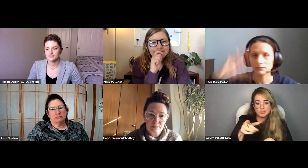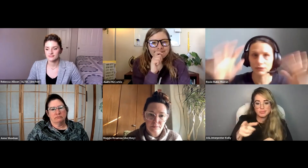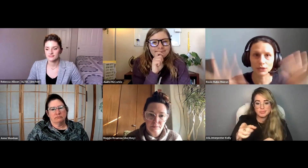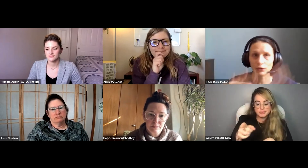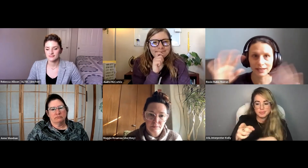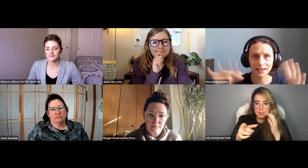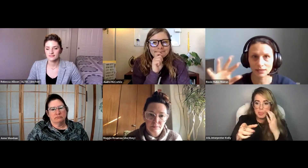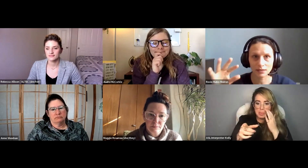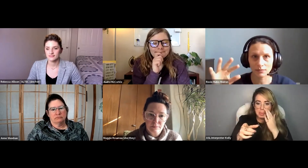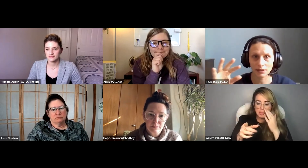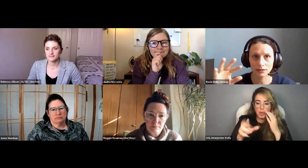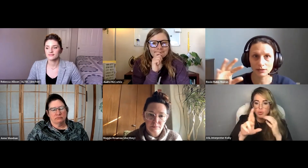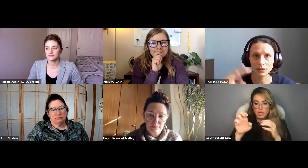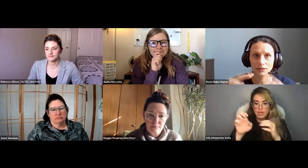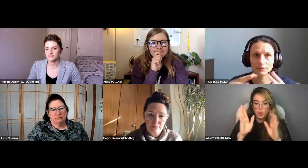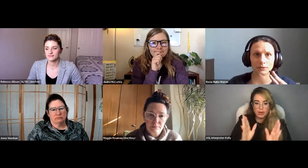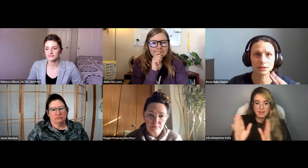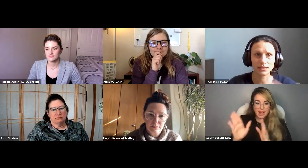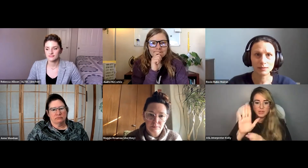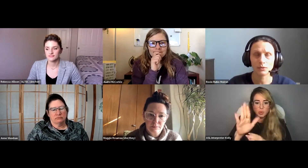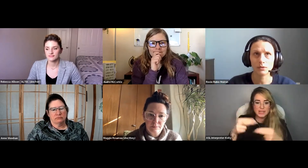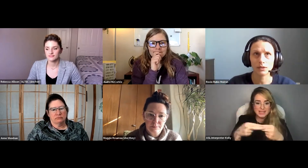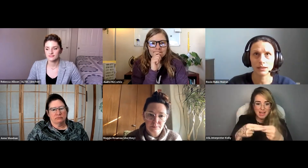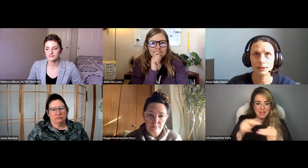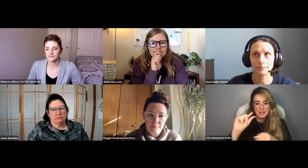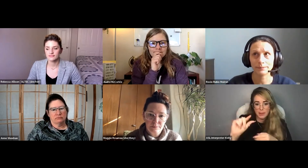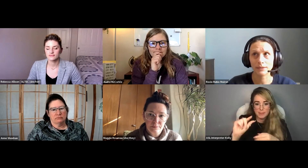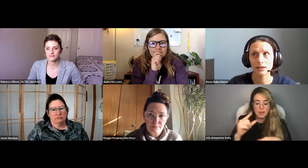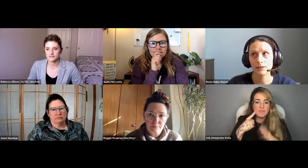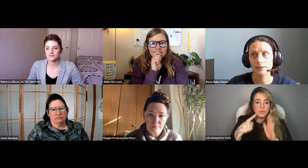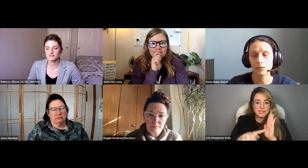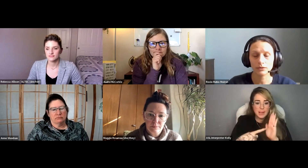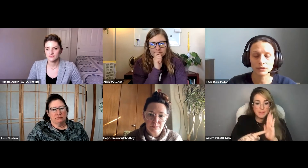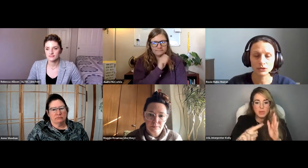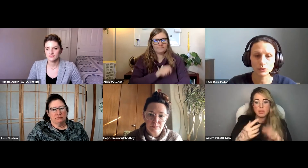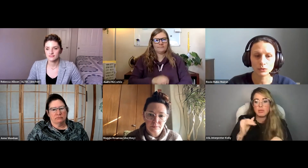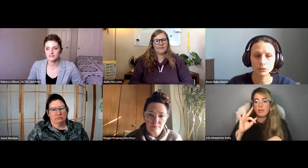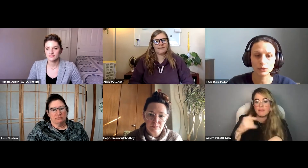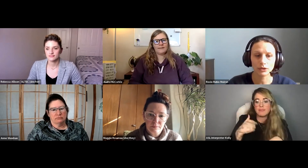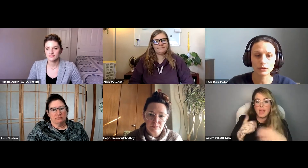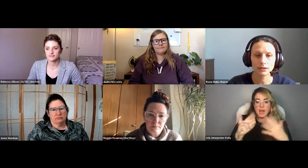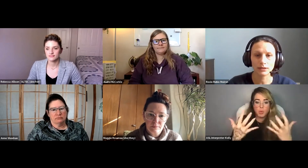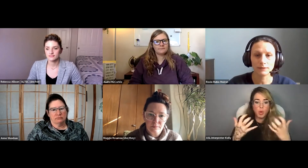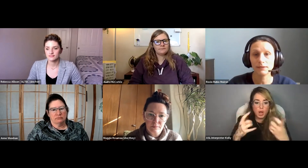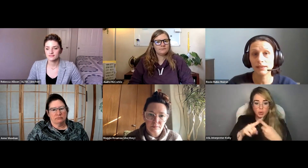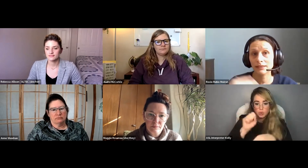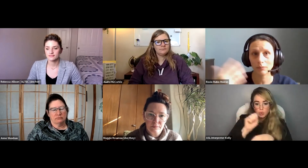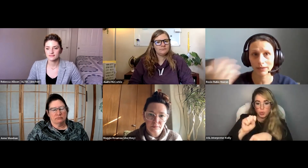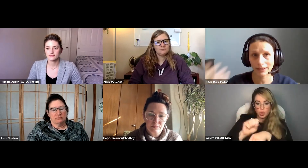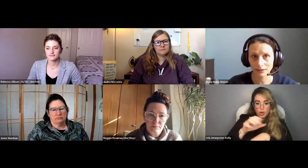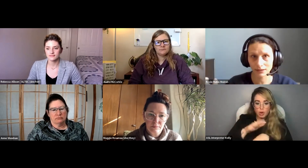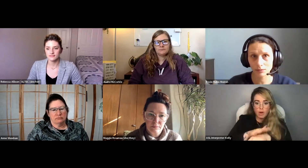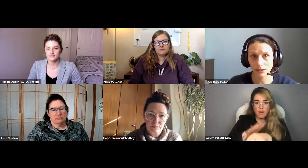reorganize them a little bit for example. If I wanted to work on a fill in the blank activity